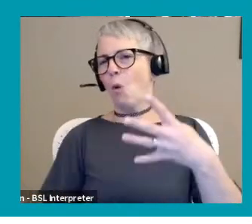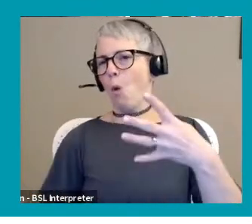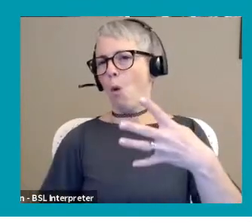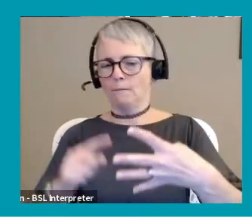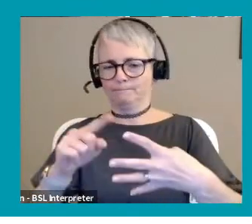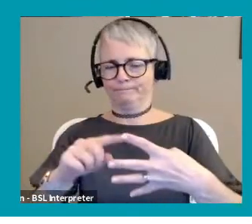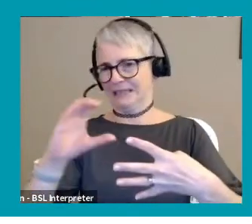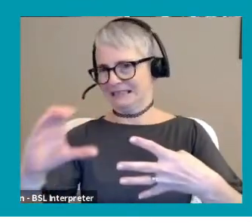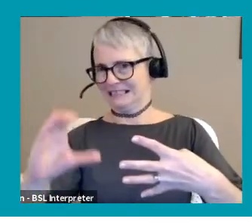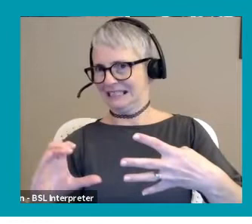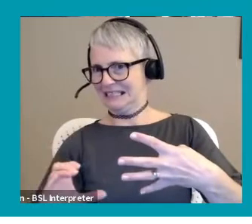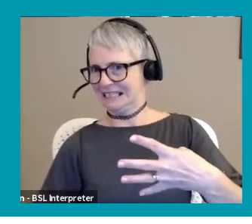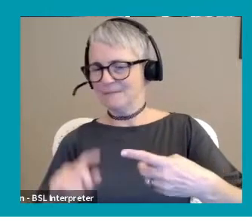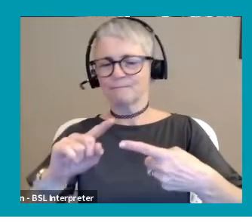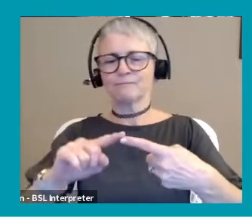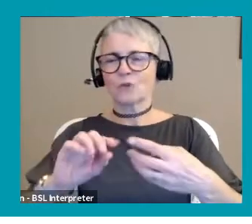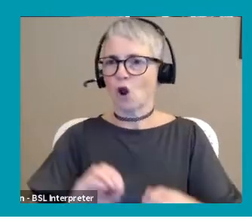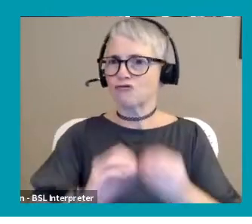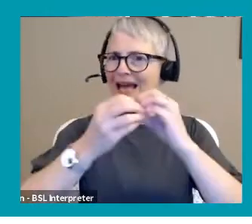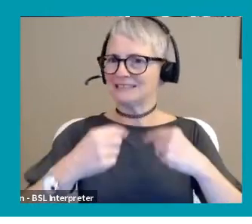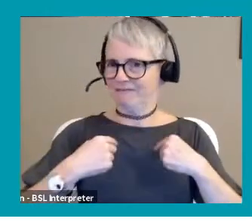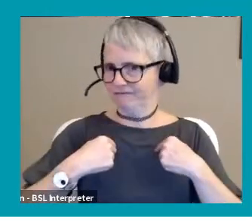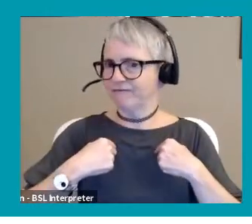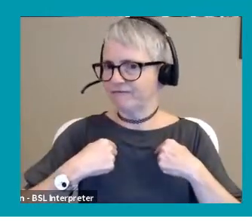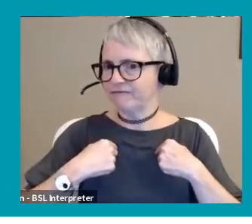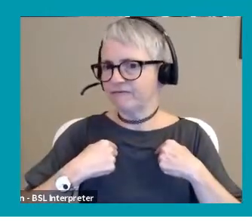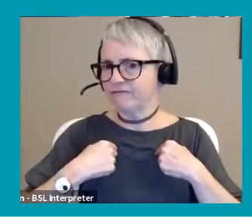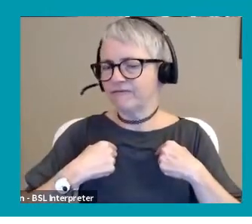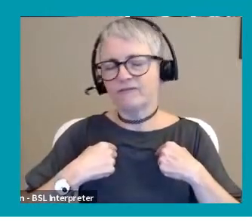You have to be creative in my work, I have to be given the freedom to use my